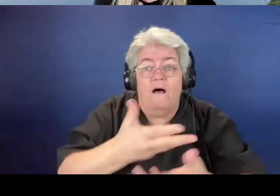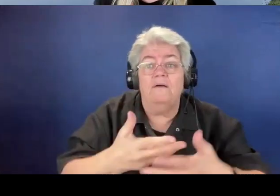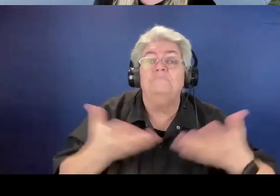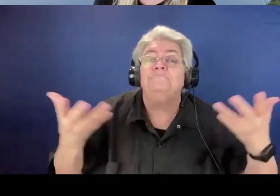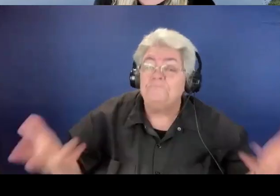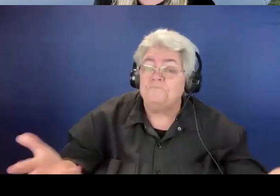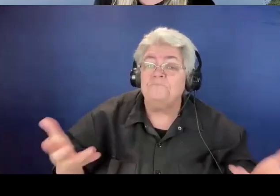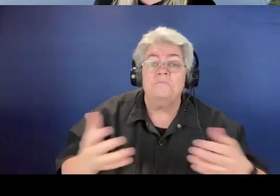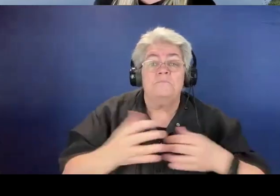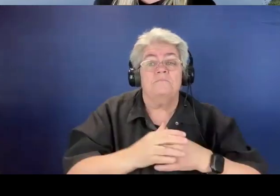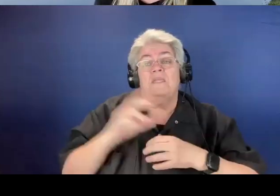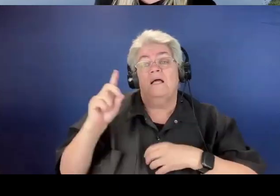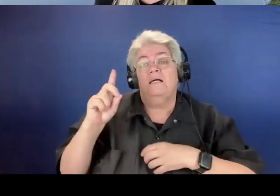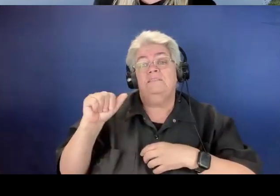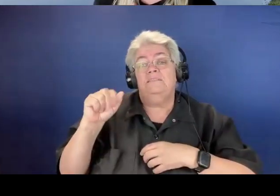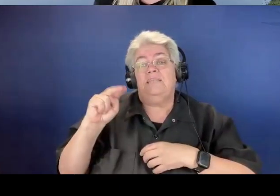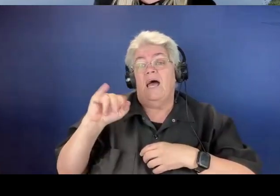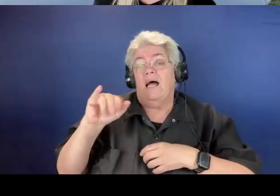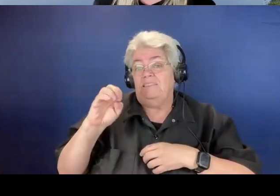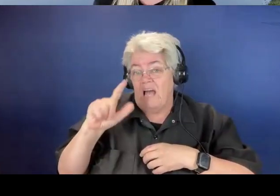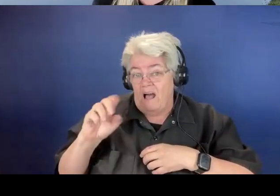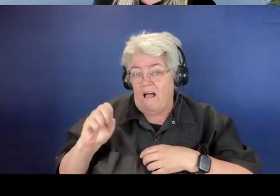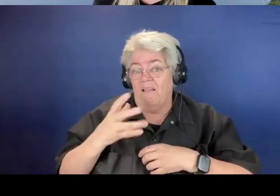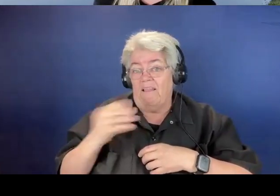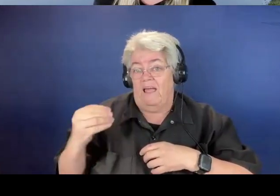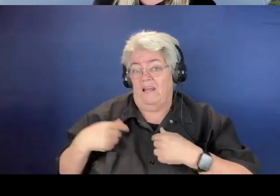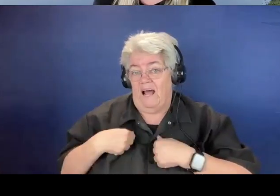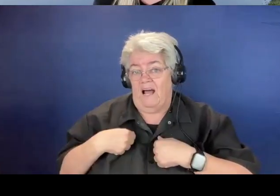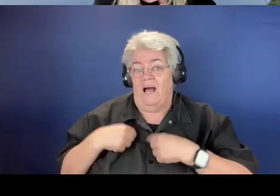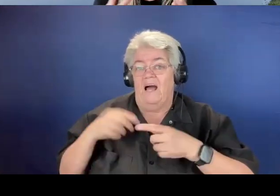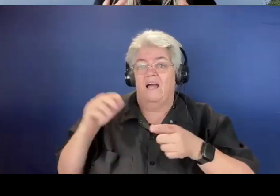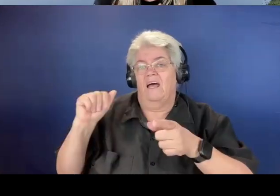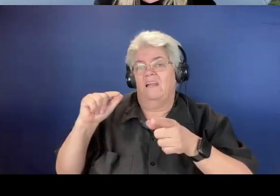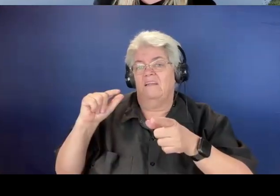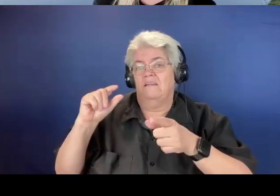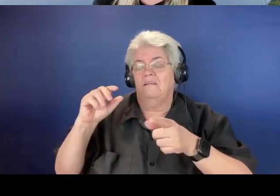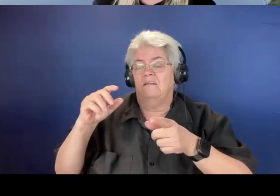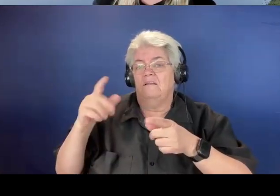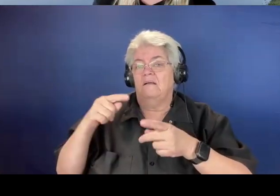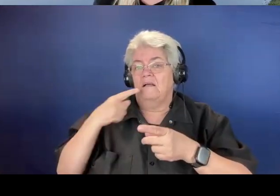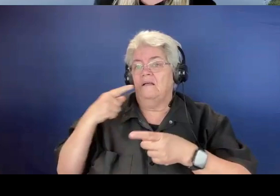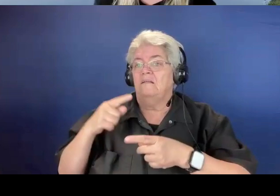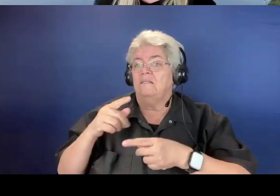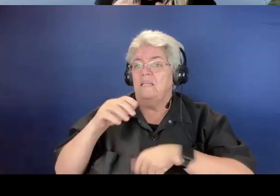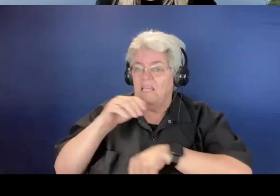Both Daniela and I are native in English and in Spanish. We are conversational in ASL.